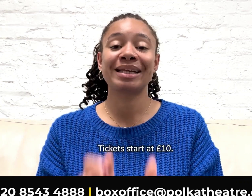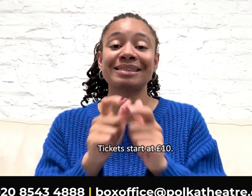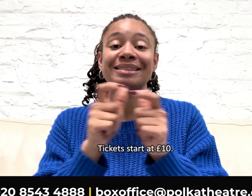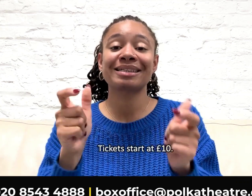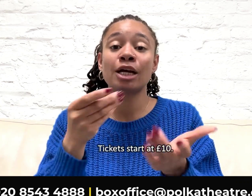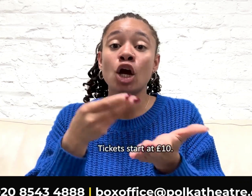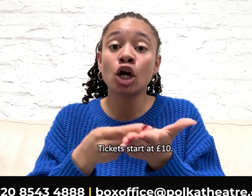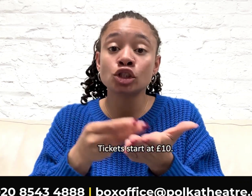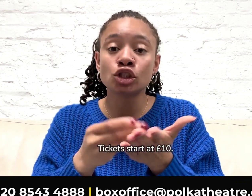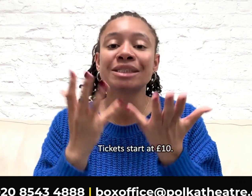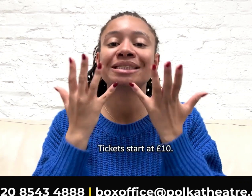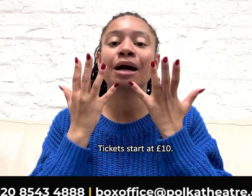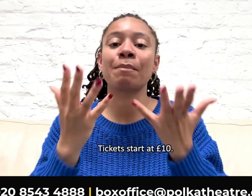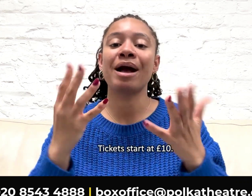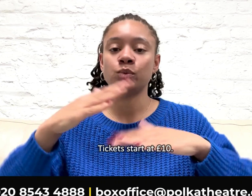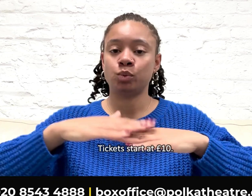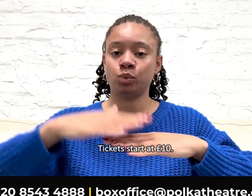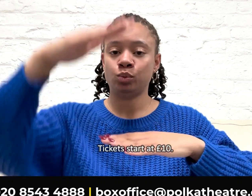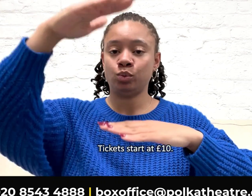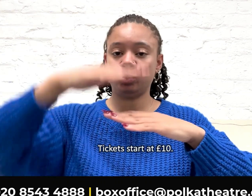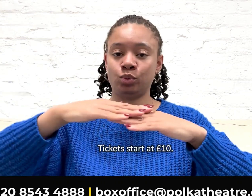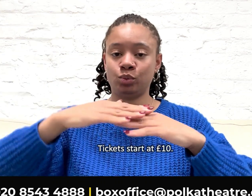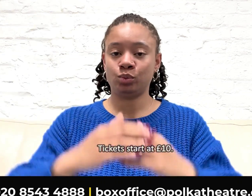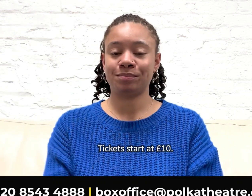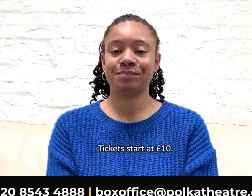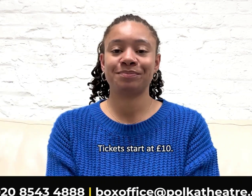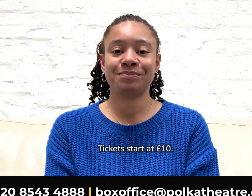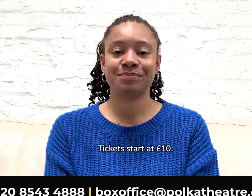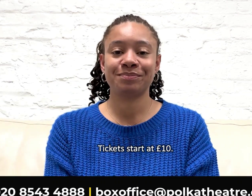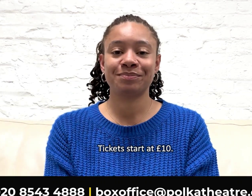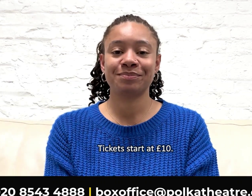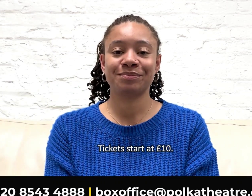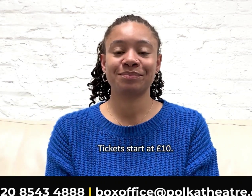Tickets start at £10.